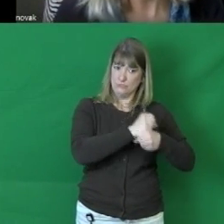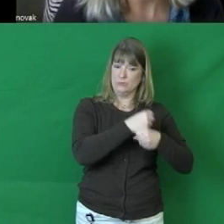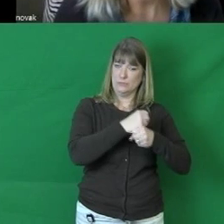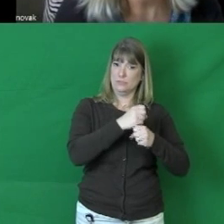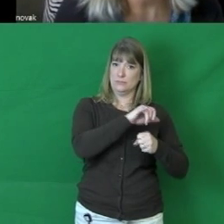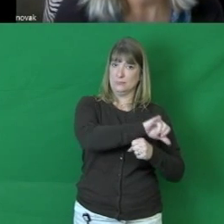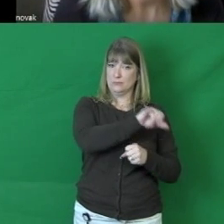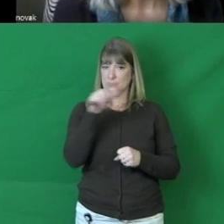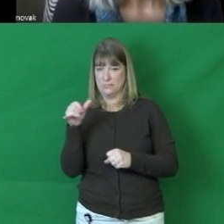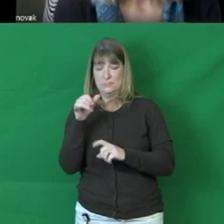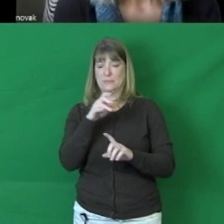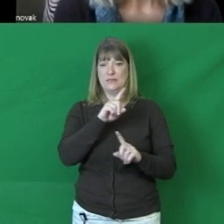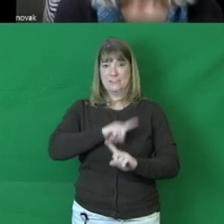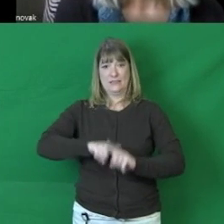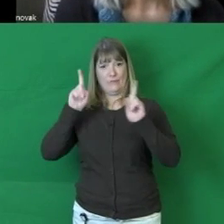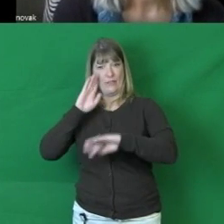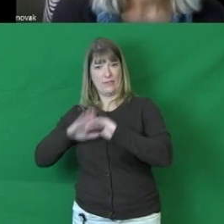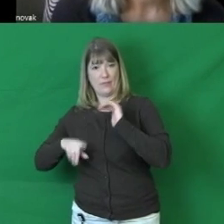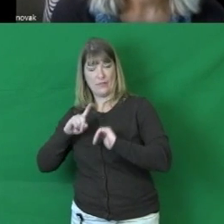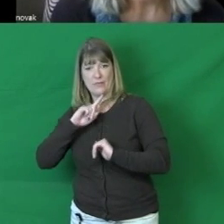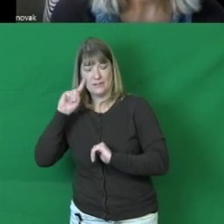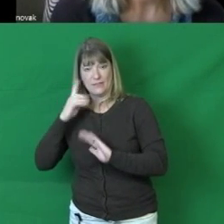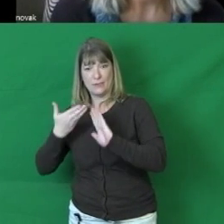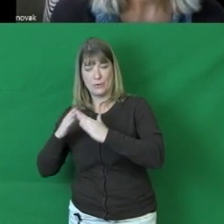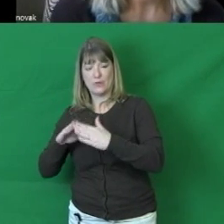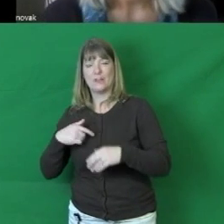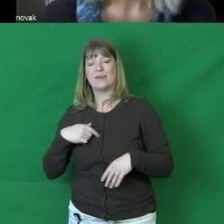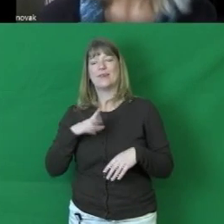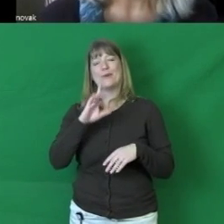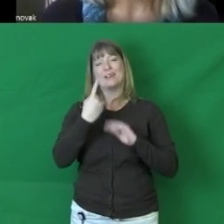by the Deaf community. One example, I love to use is